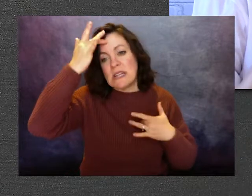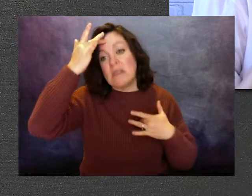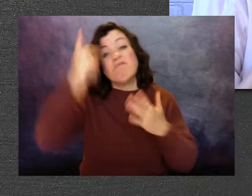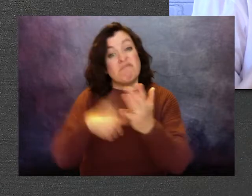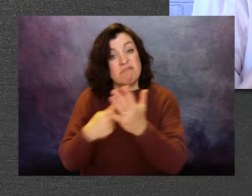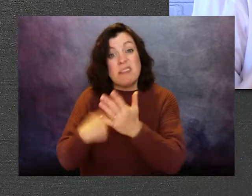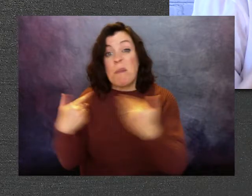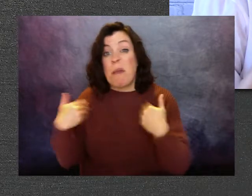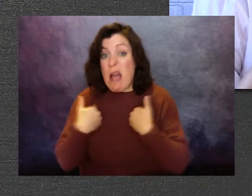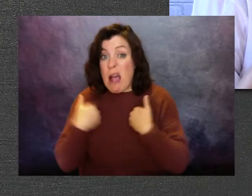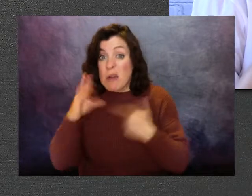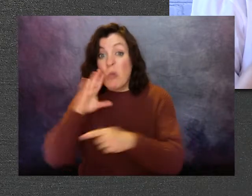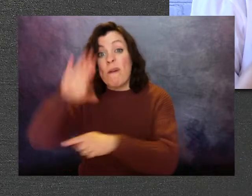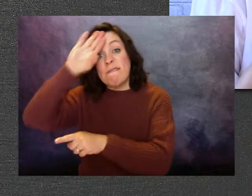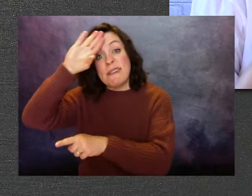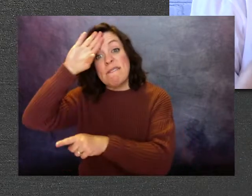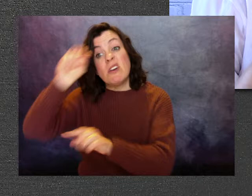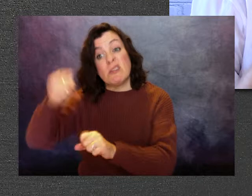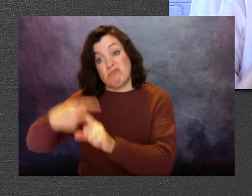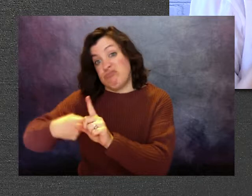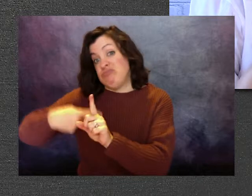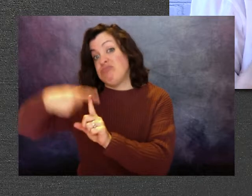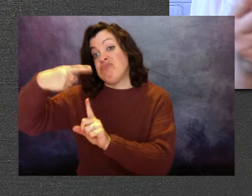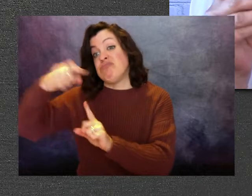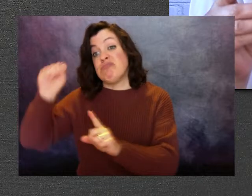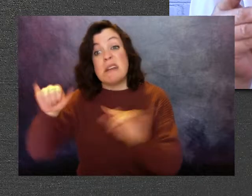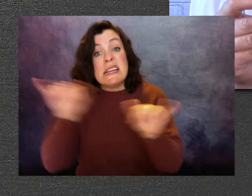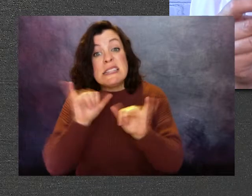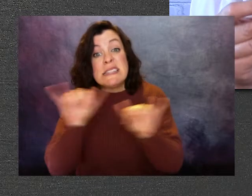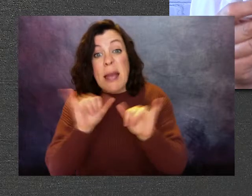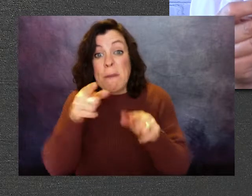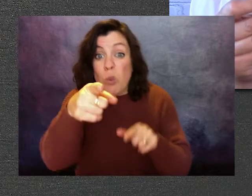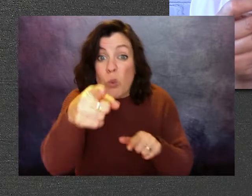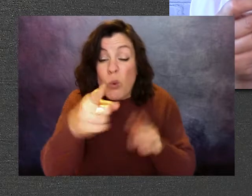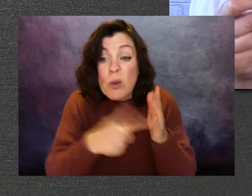it might mean that they're sick. Just like if you get a fever, it might mean you're sick.